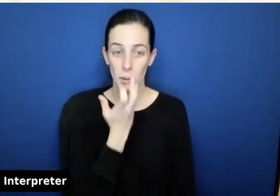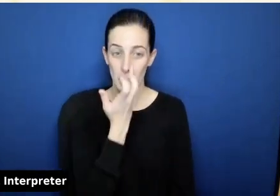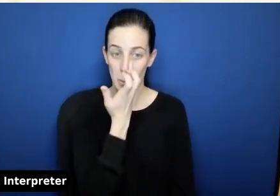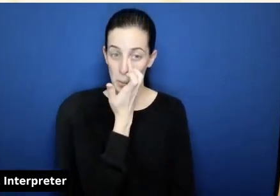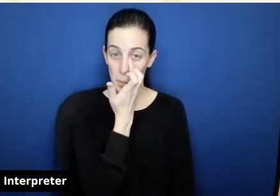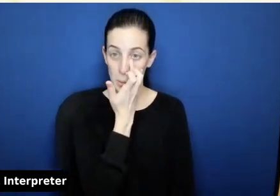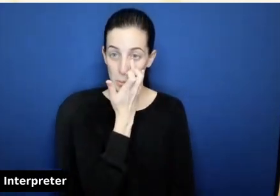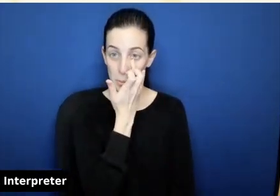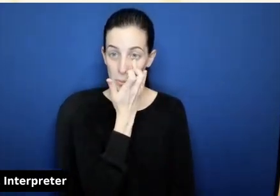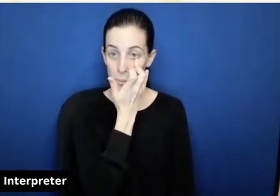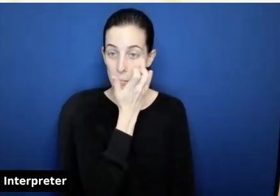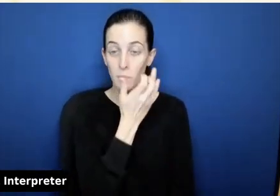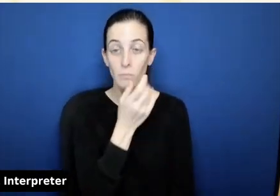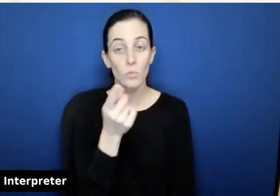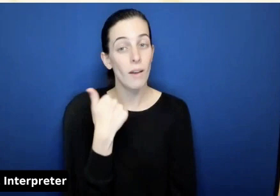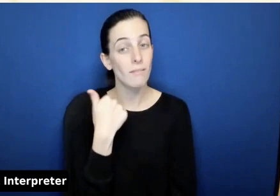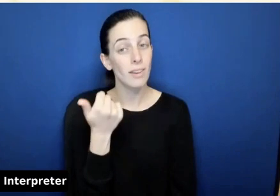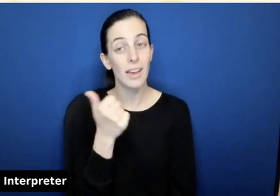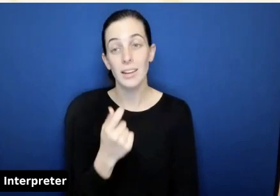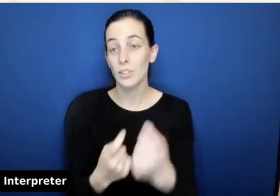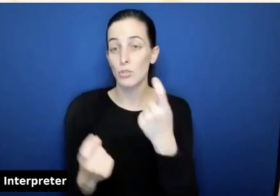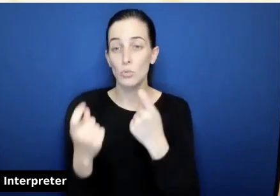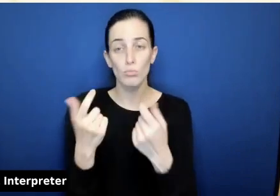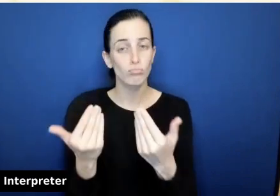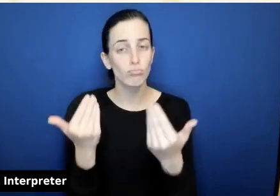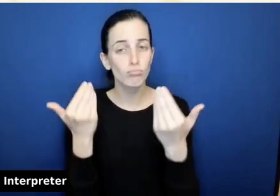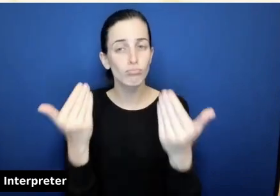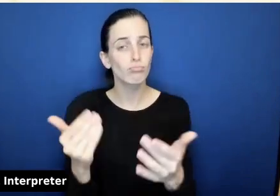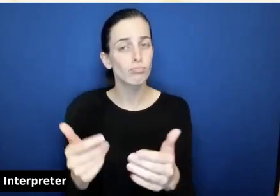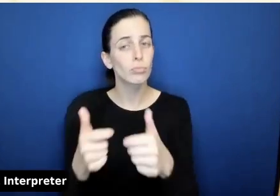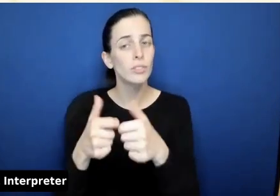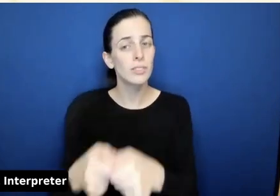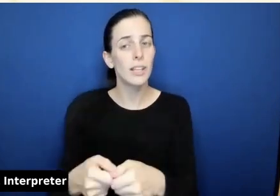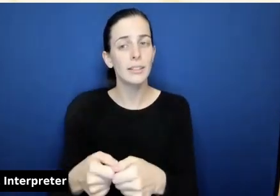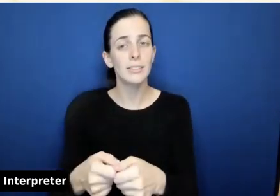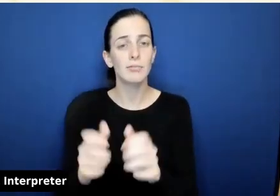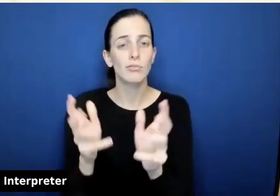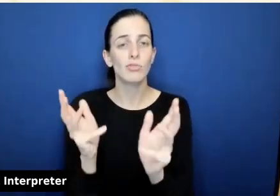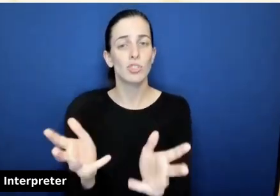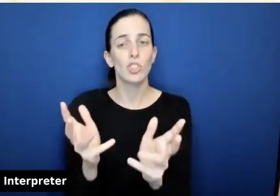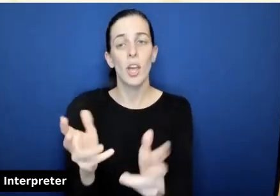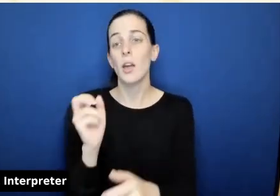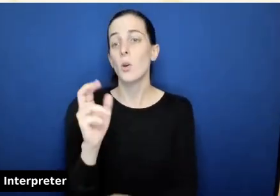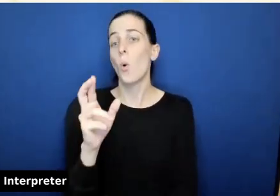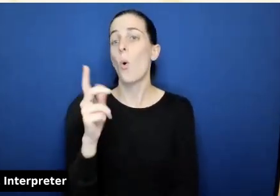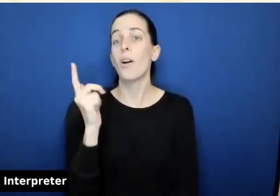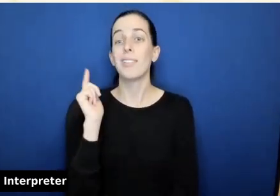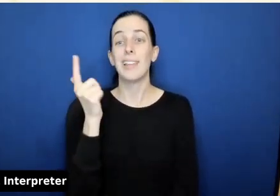And if you have any questions, you can ask me through chat. Or you can connect with me later through my mail